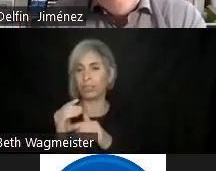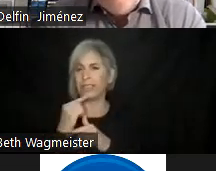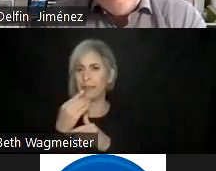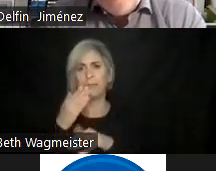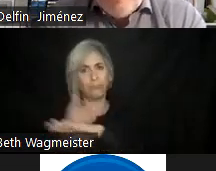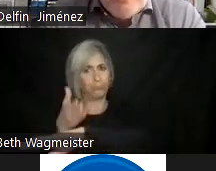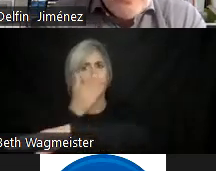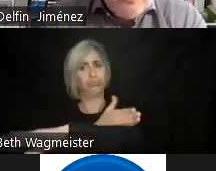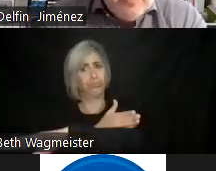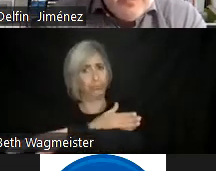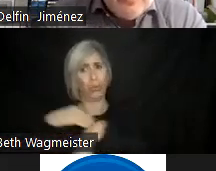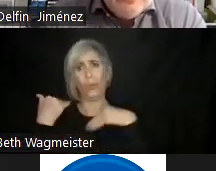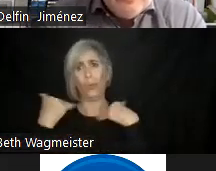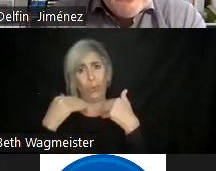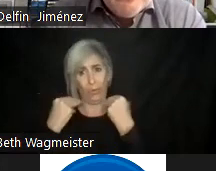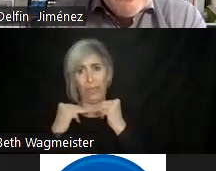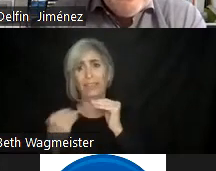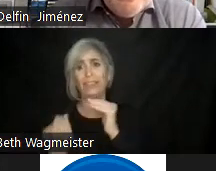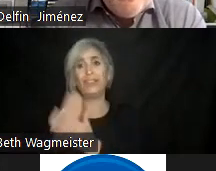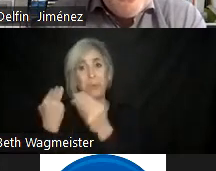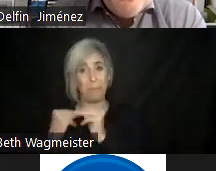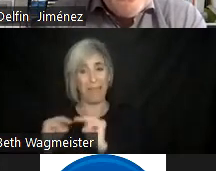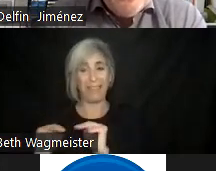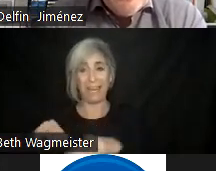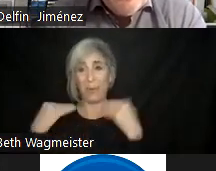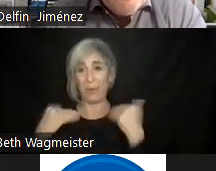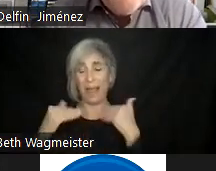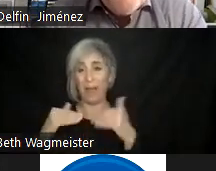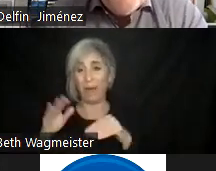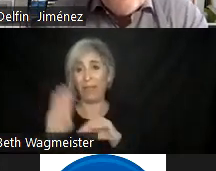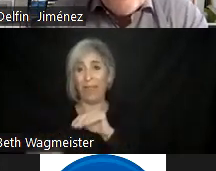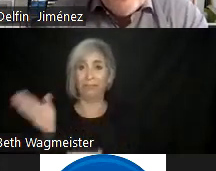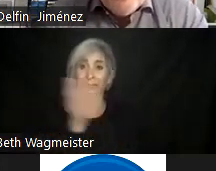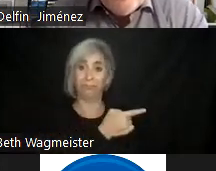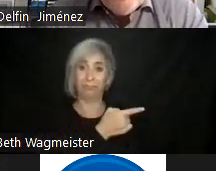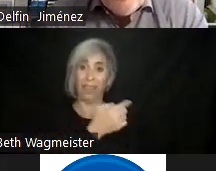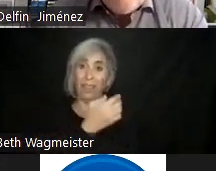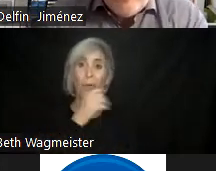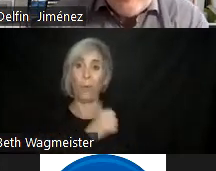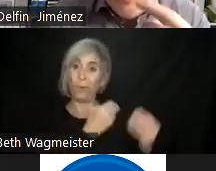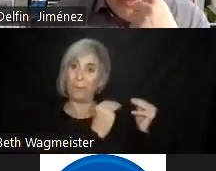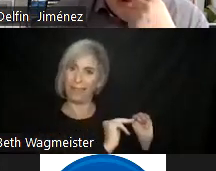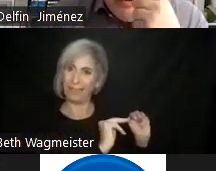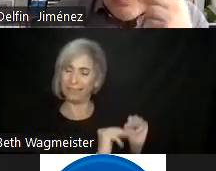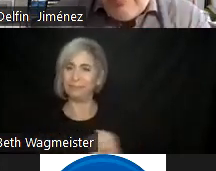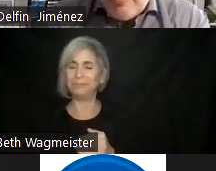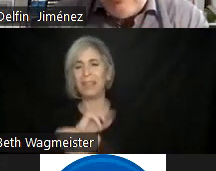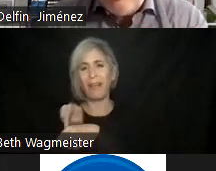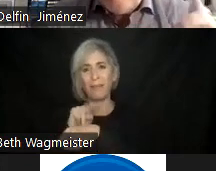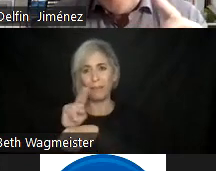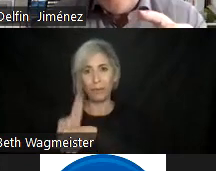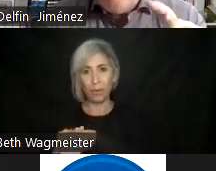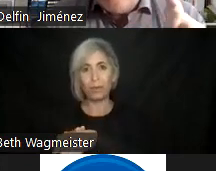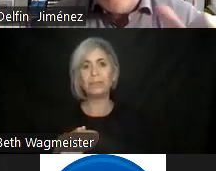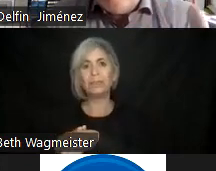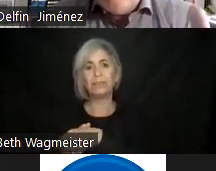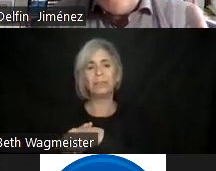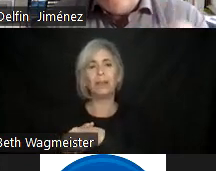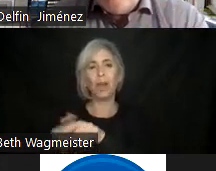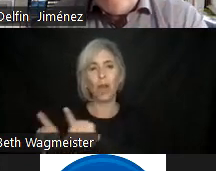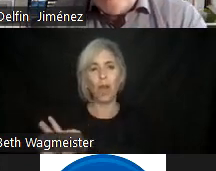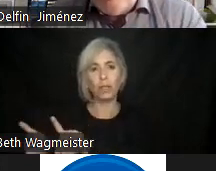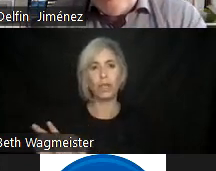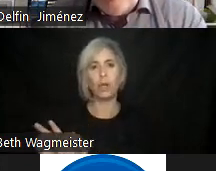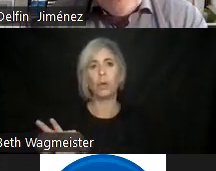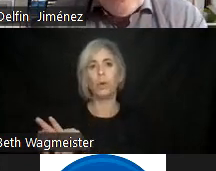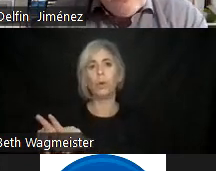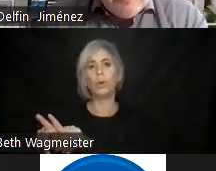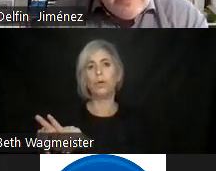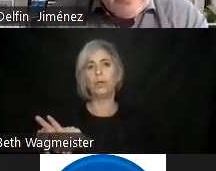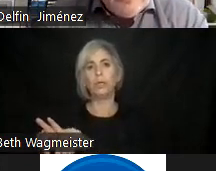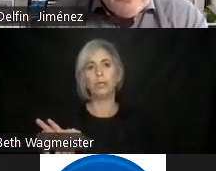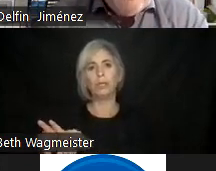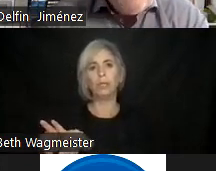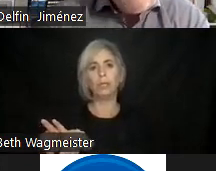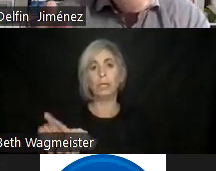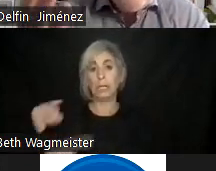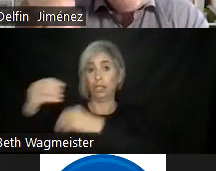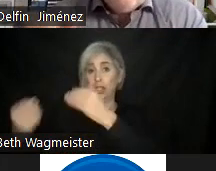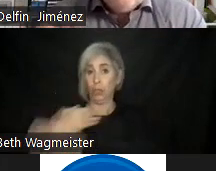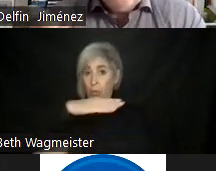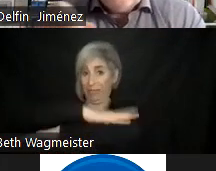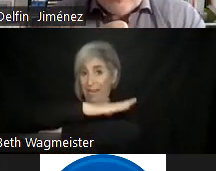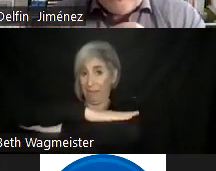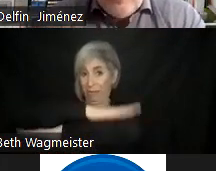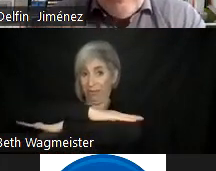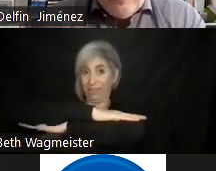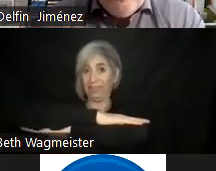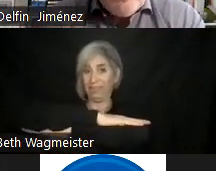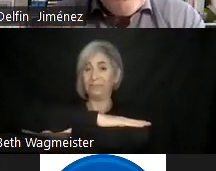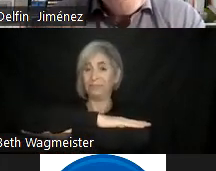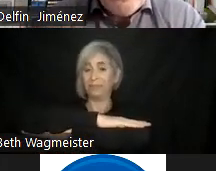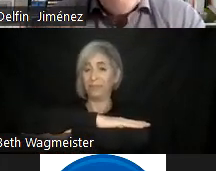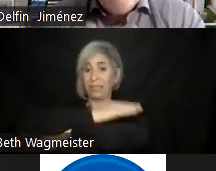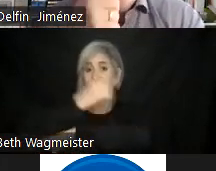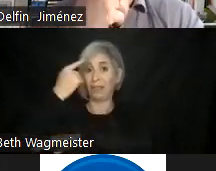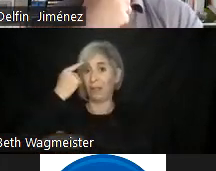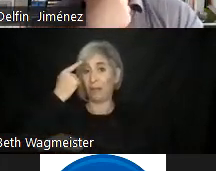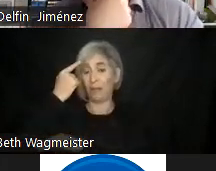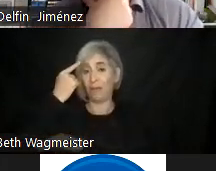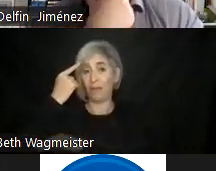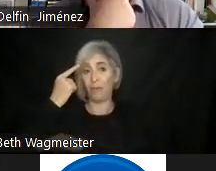this new methods. And then of course, there are new tables on both new methods. And also about